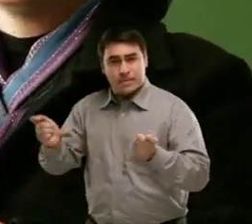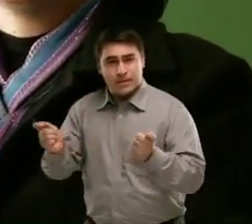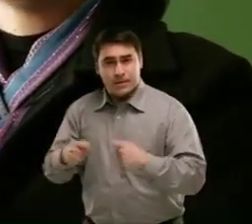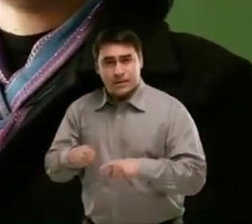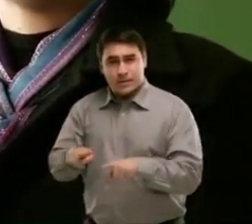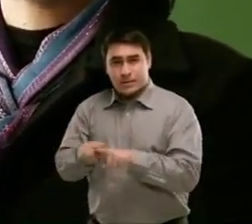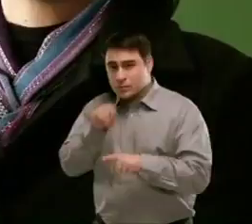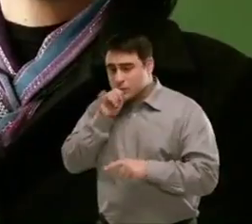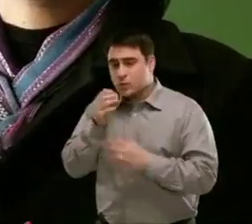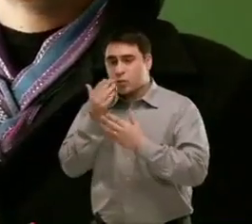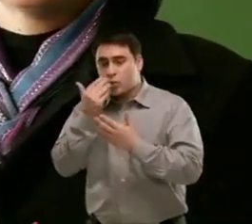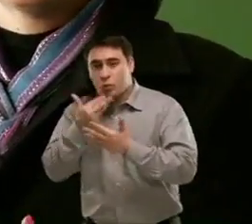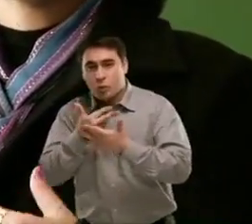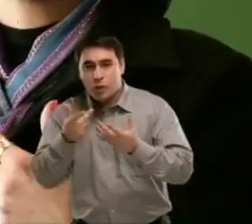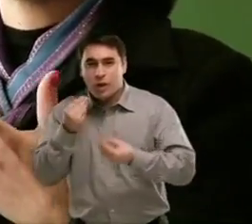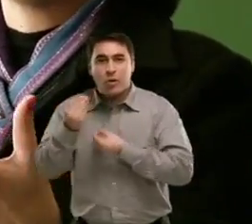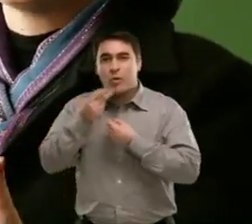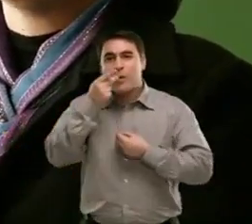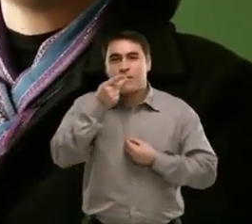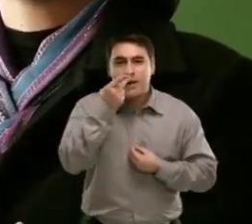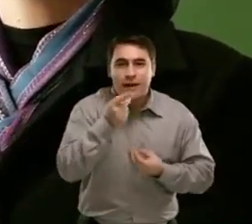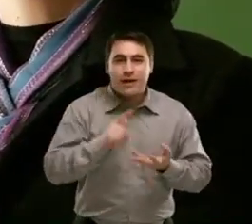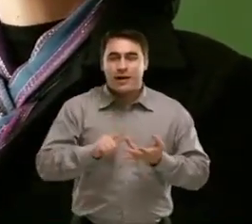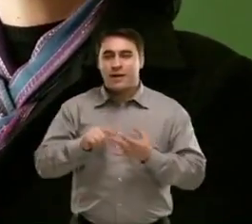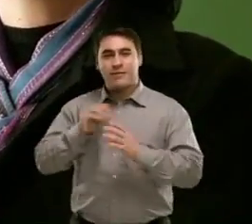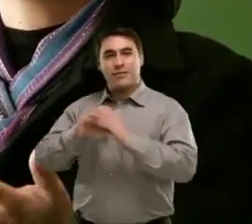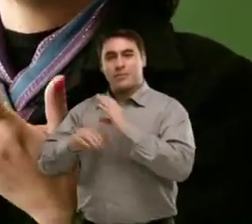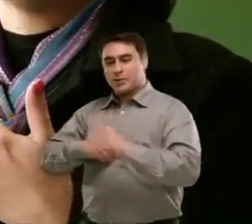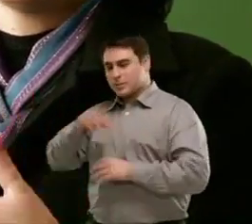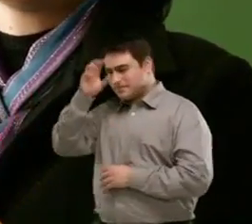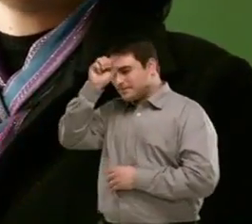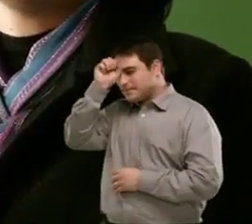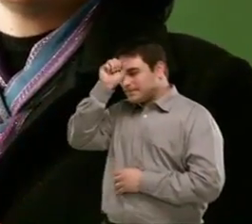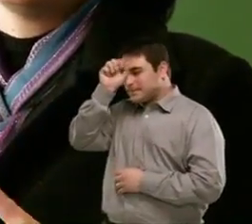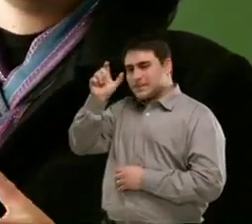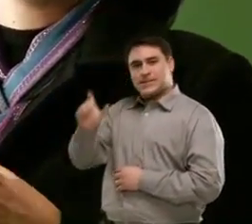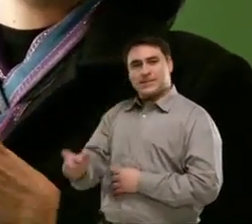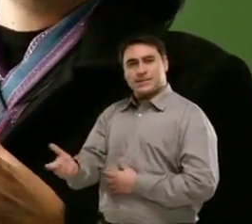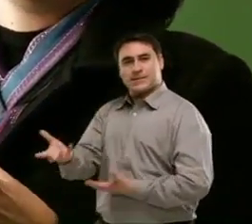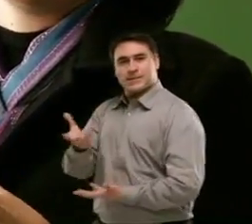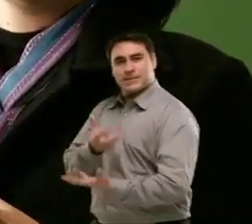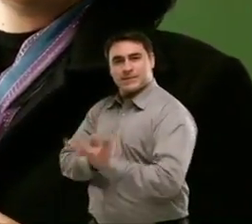the way he talked and communicated to try to improve our communication.